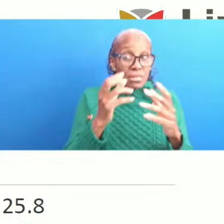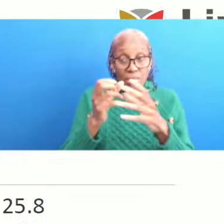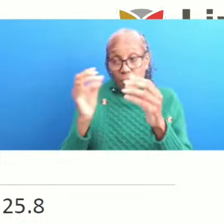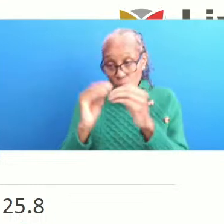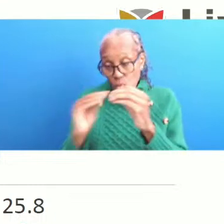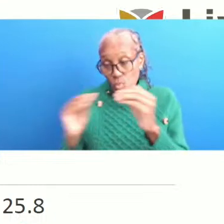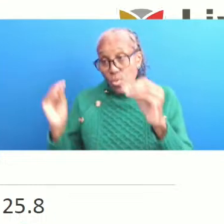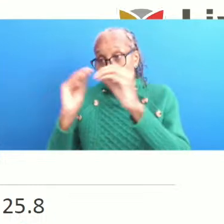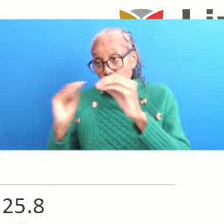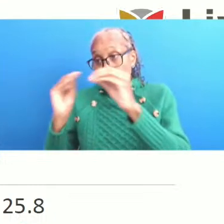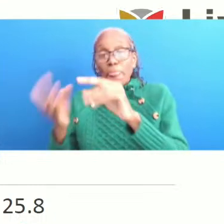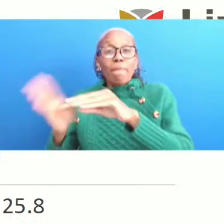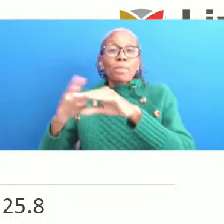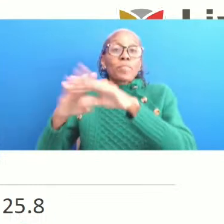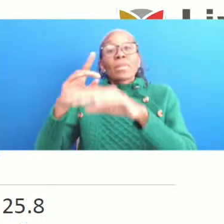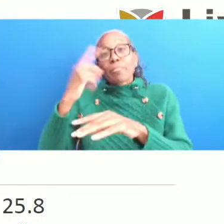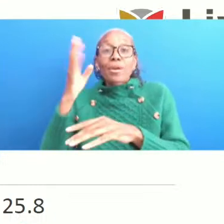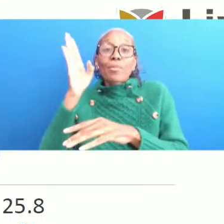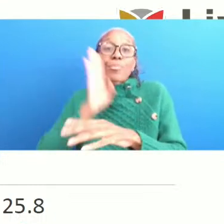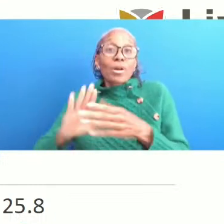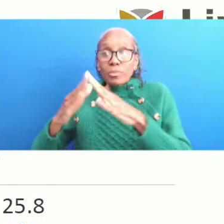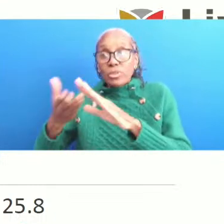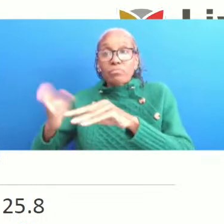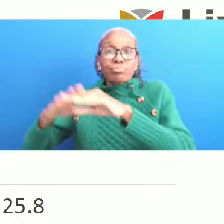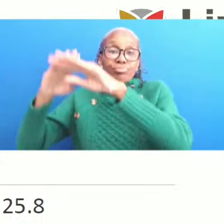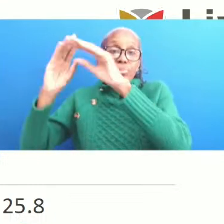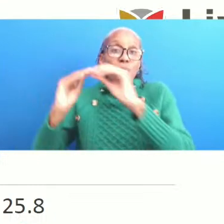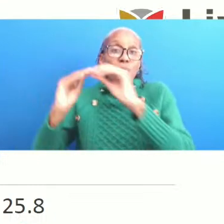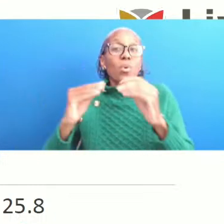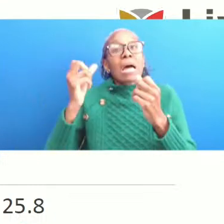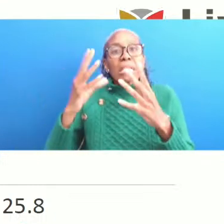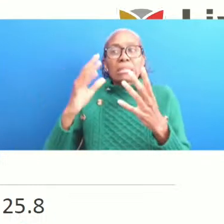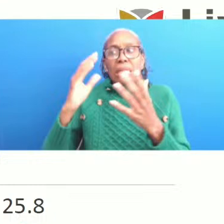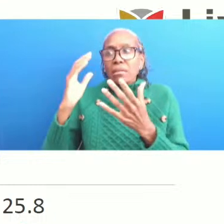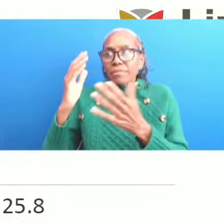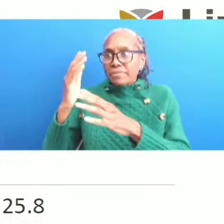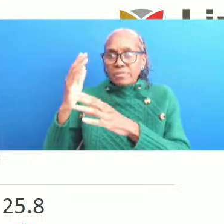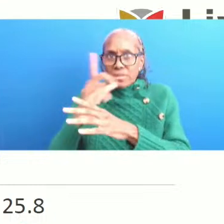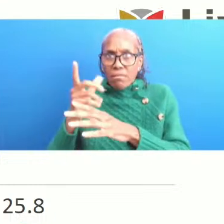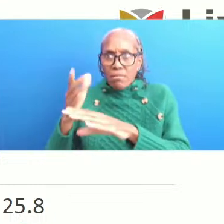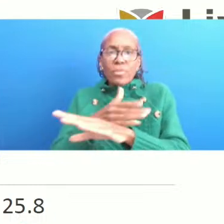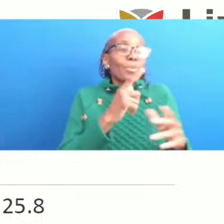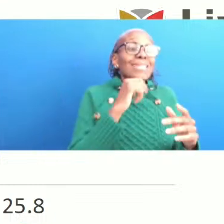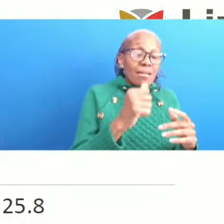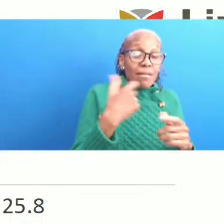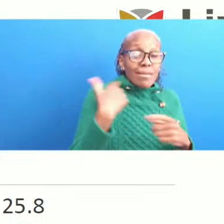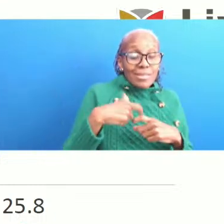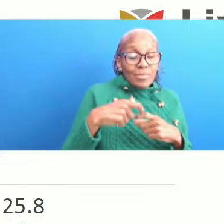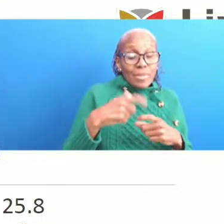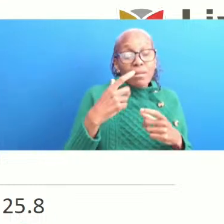INCREASING RATES IN OUR BLACK AND BROWN COMMUNITY AND LOTS OF